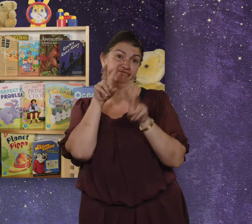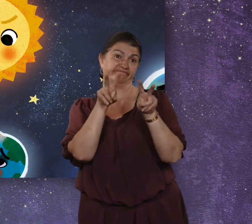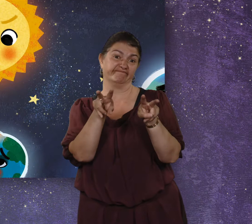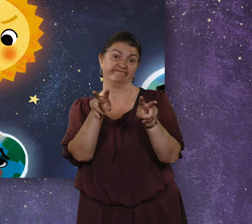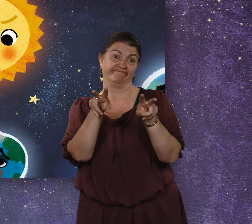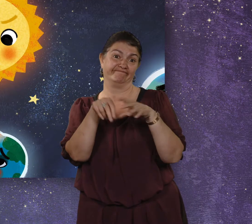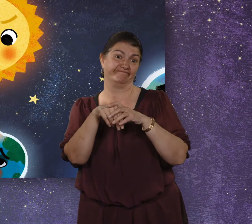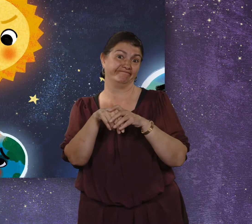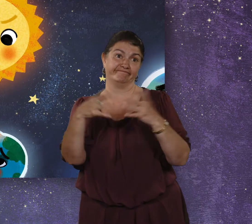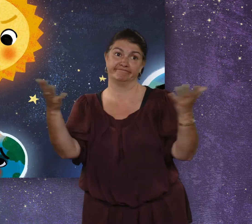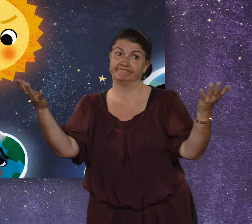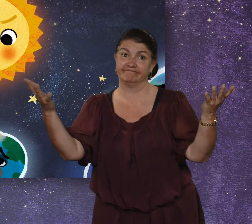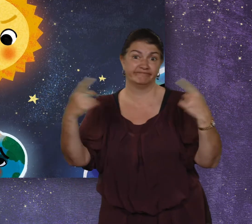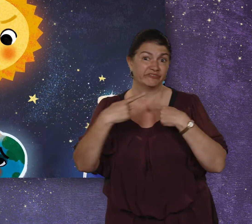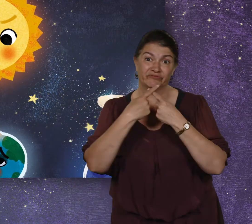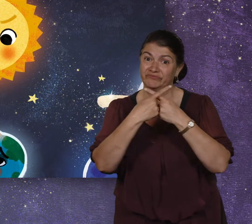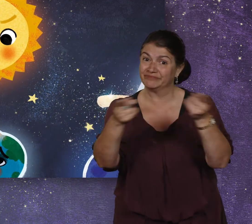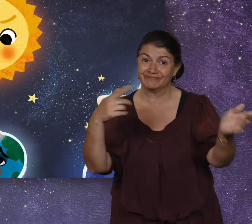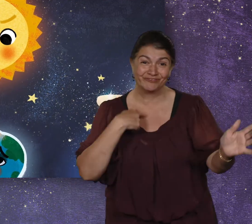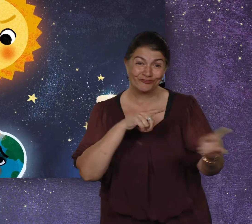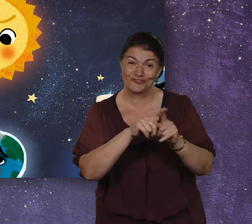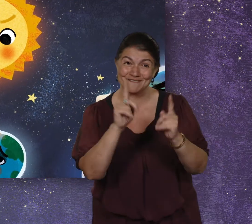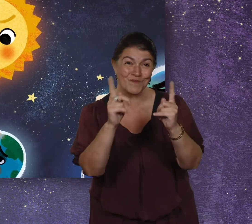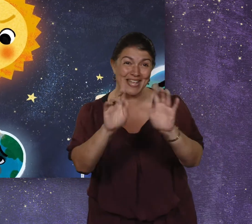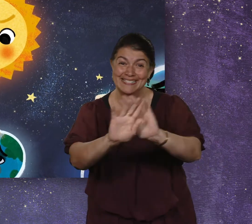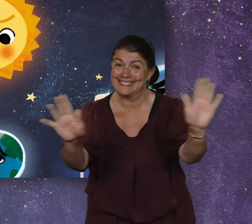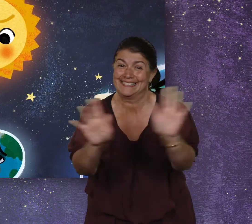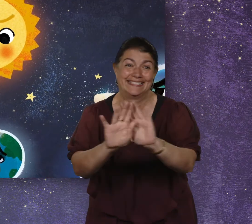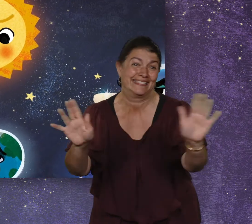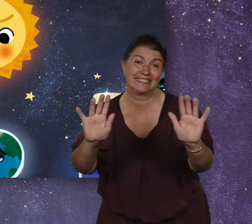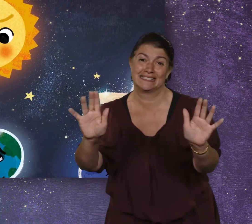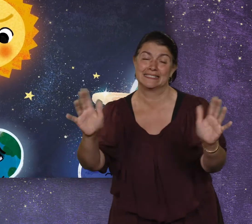I did try to warn you, the Sun said. I'm bright,